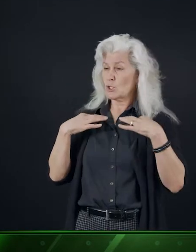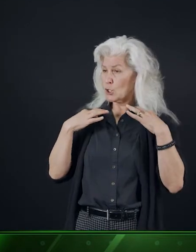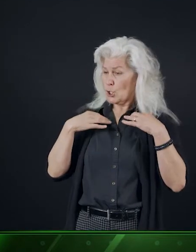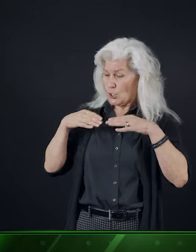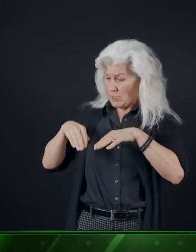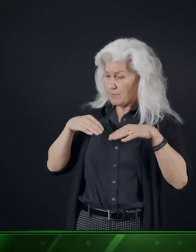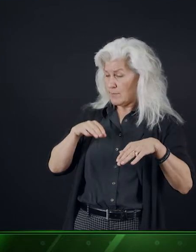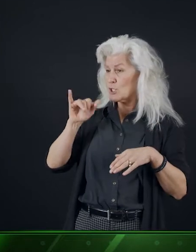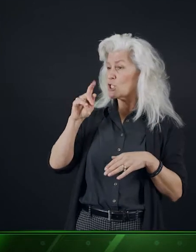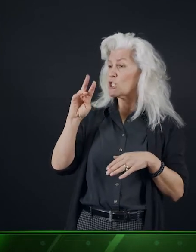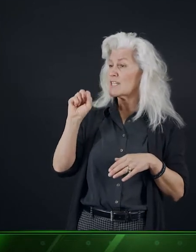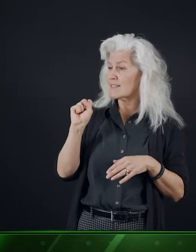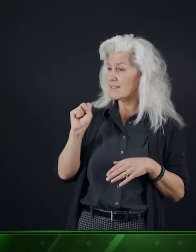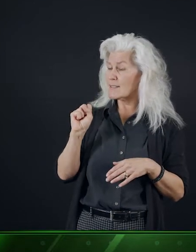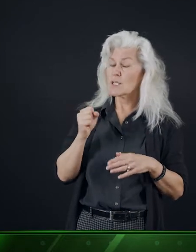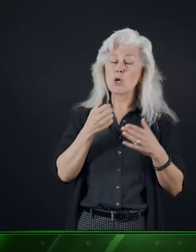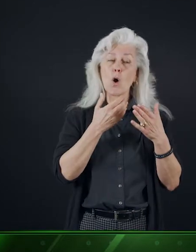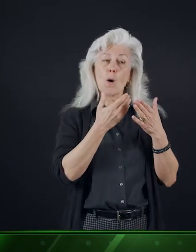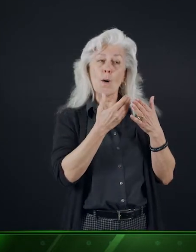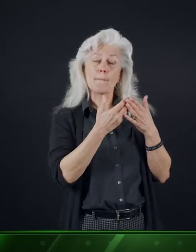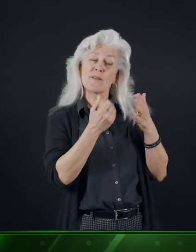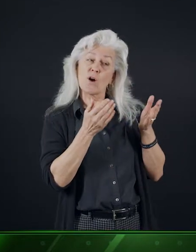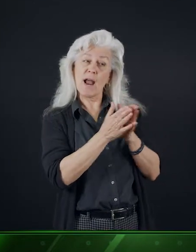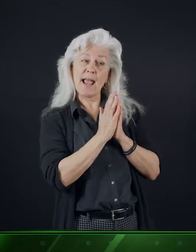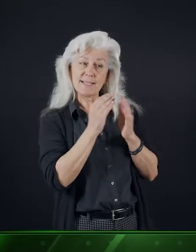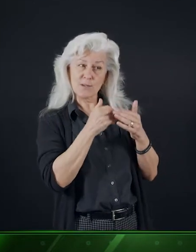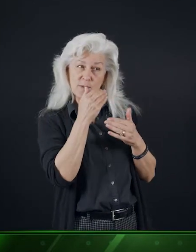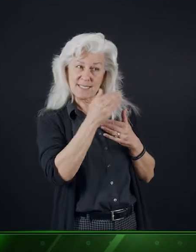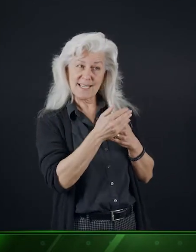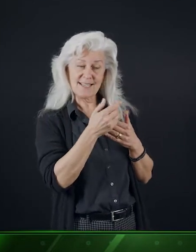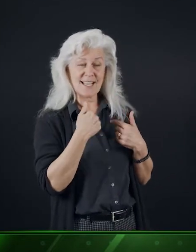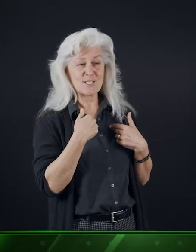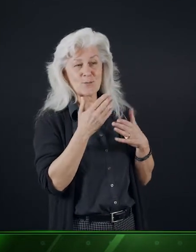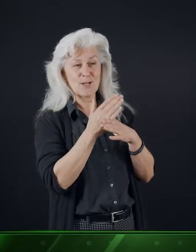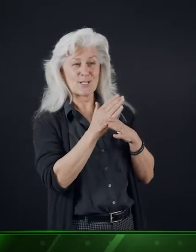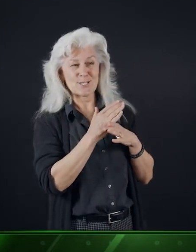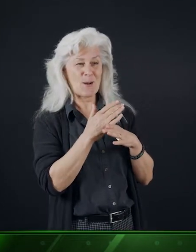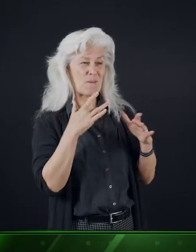I just have to take a moment to share my genuine excitement about everything talked about today.